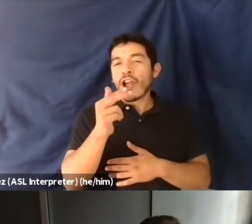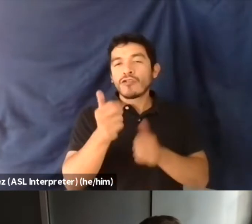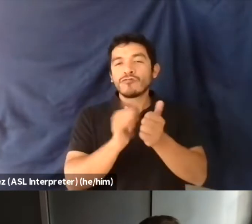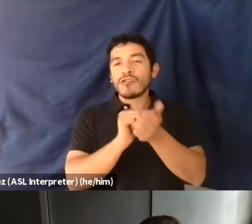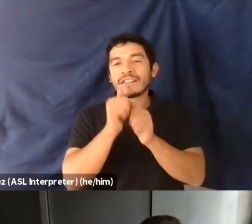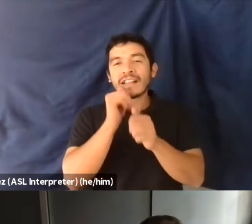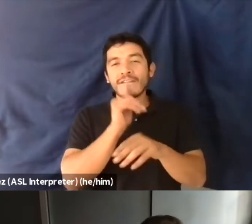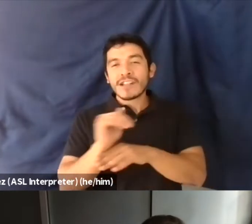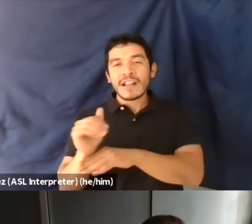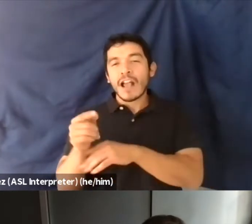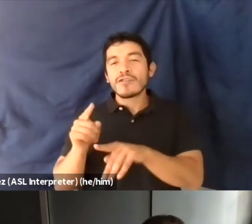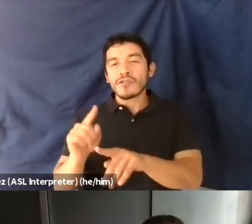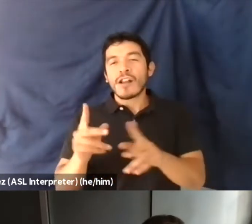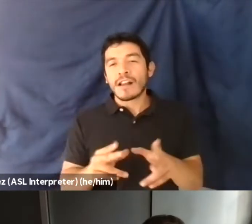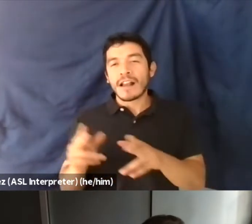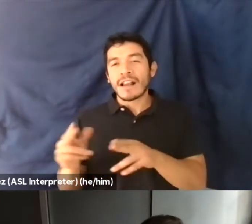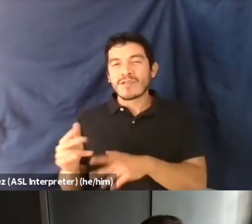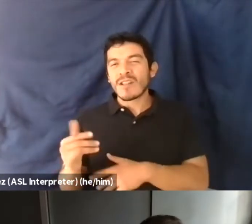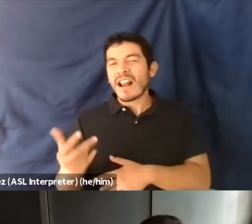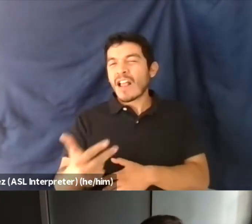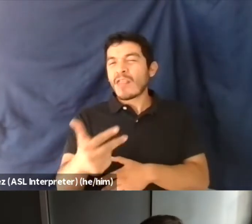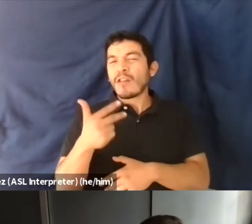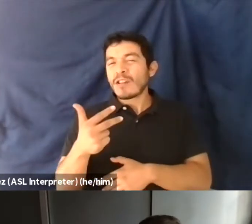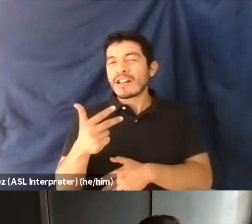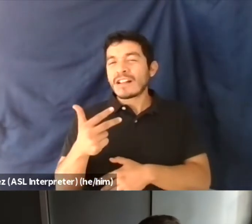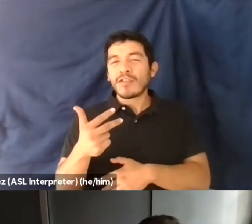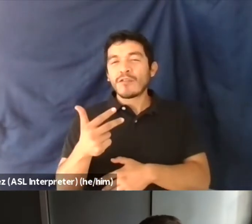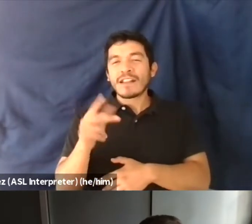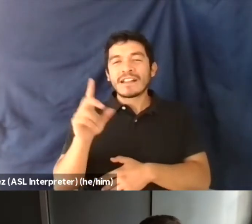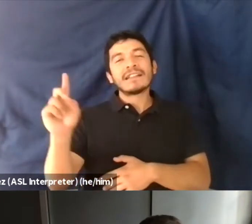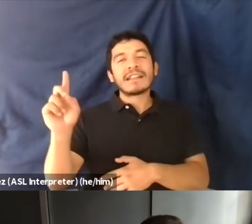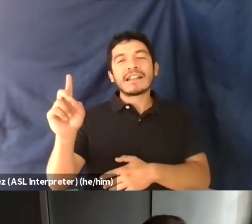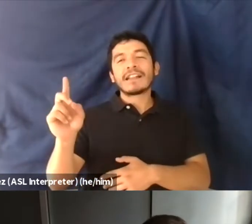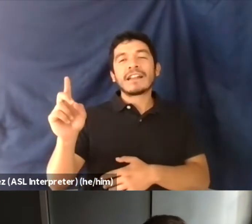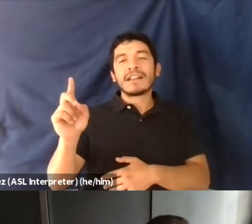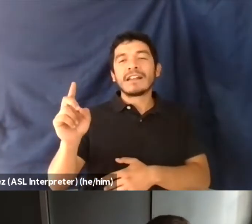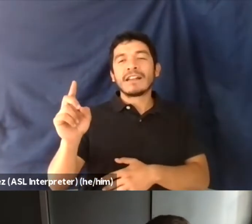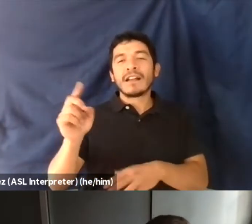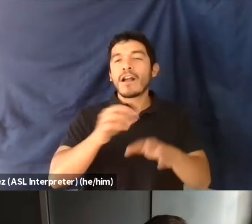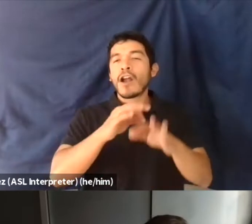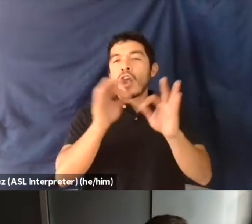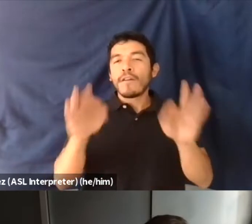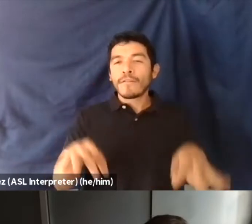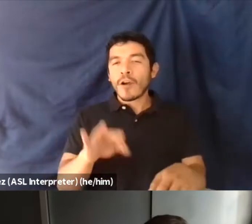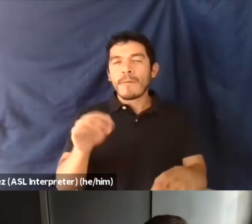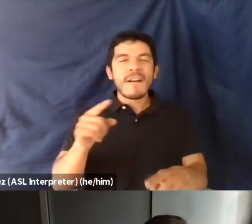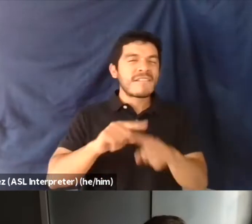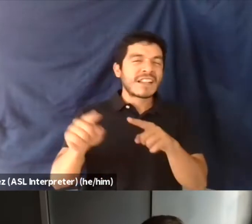it was kind of a three like three dimensional form of lots of different textures coming in and out.